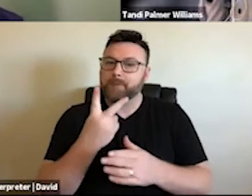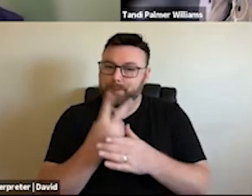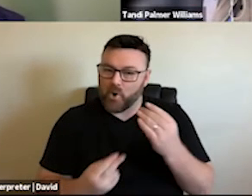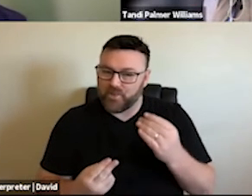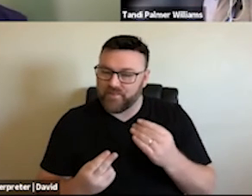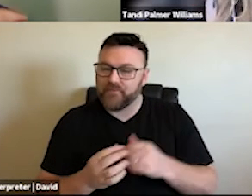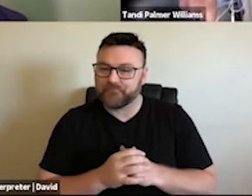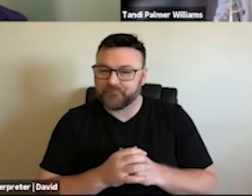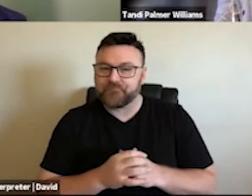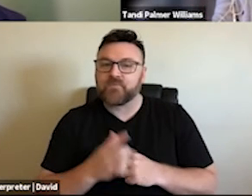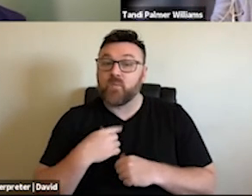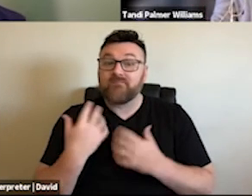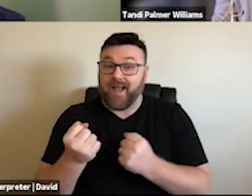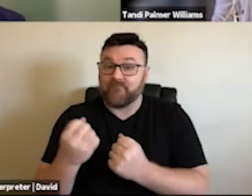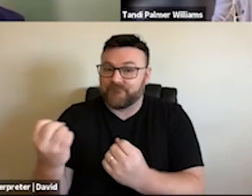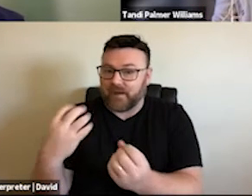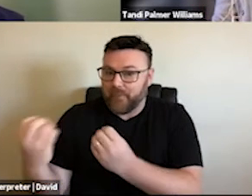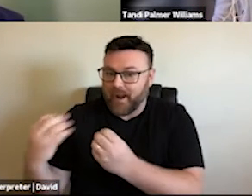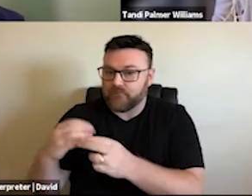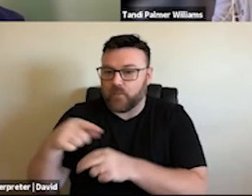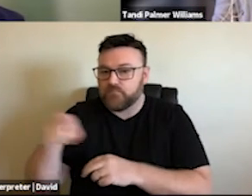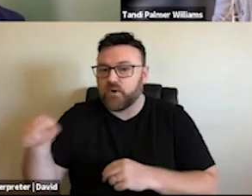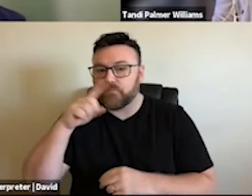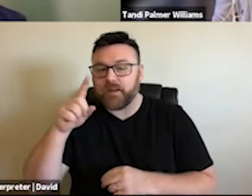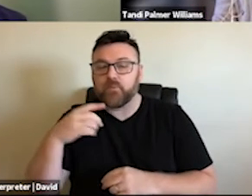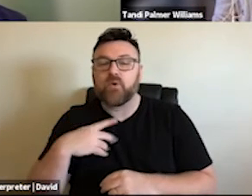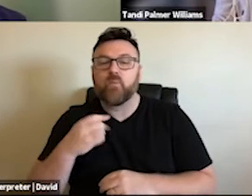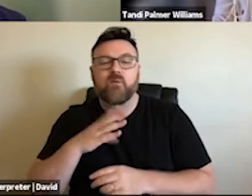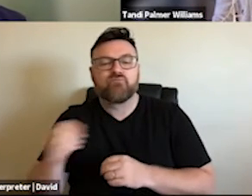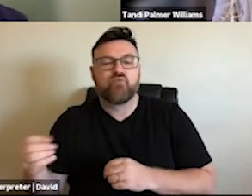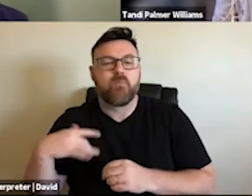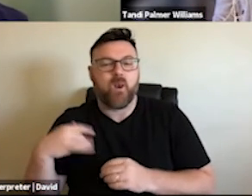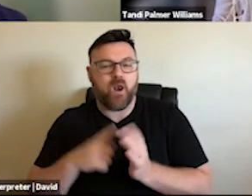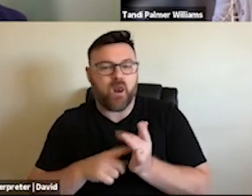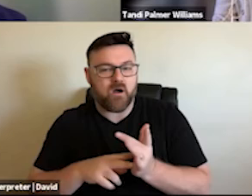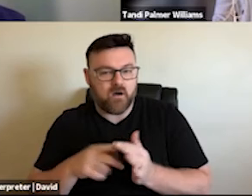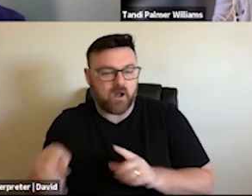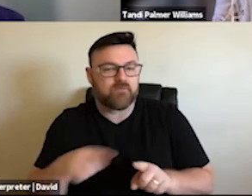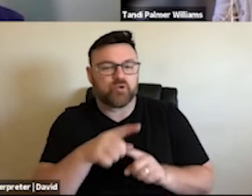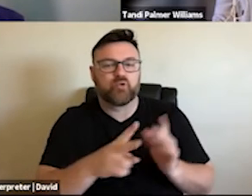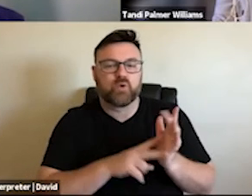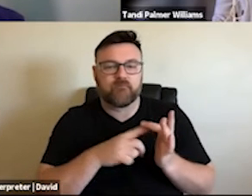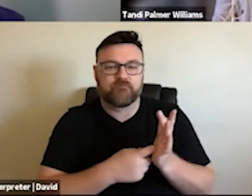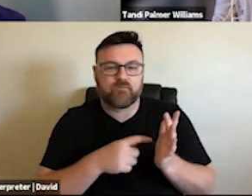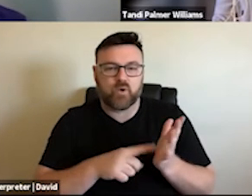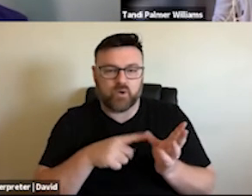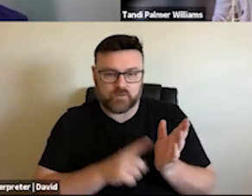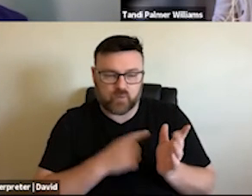as we move down that live space with virtual studio and at the end of 2020 as numbers are